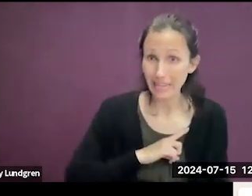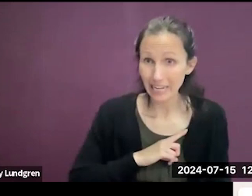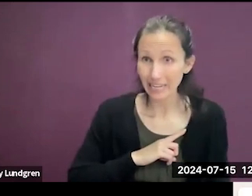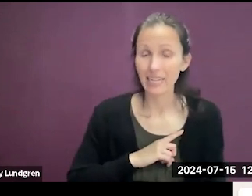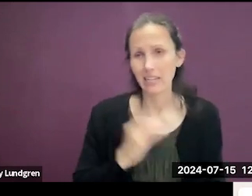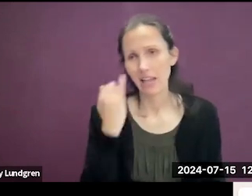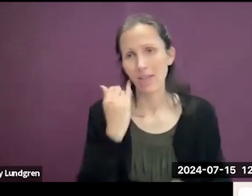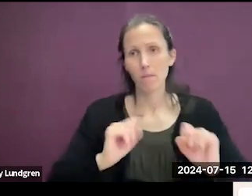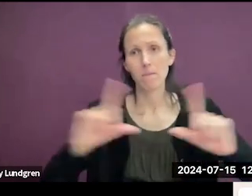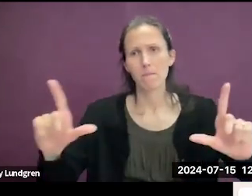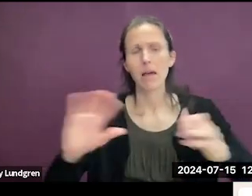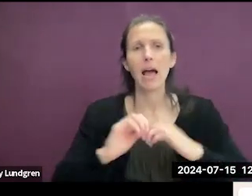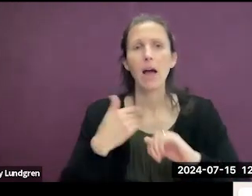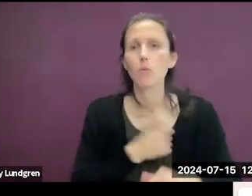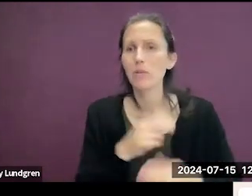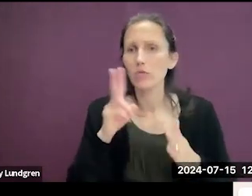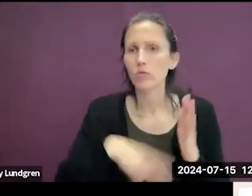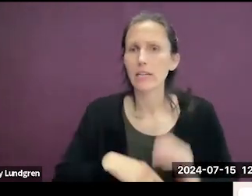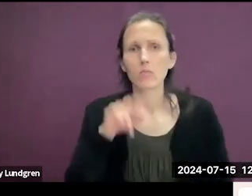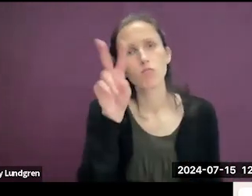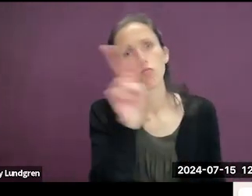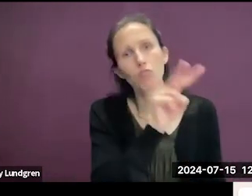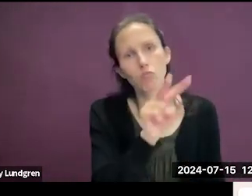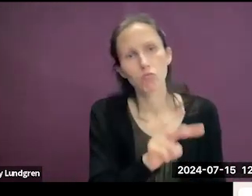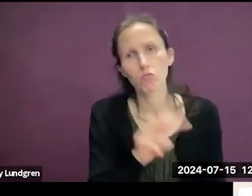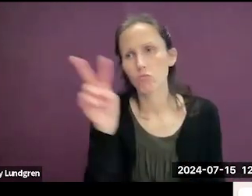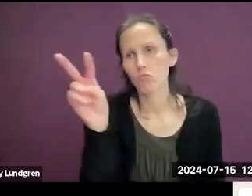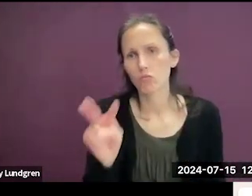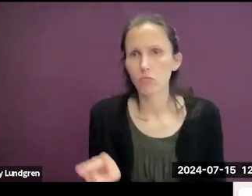on the screen. What order do we want that image to appear?